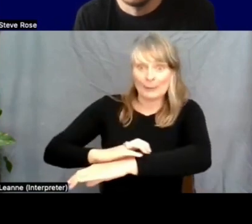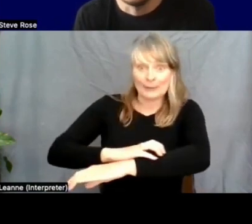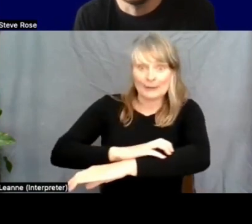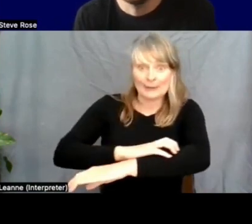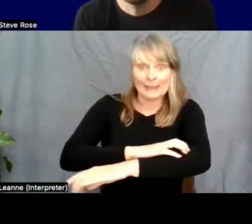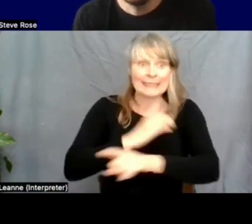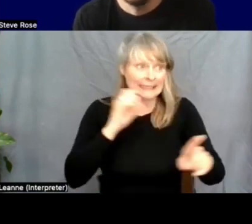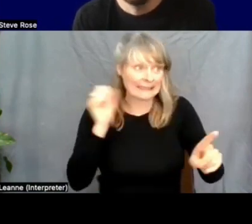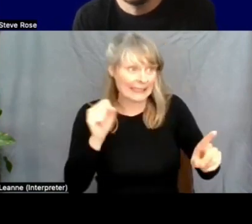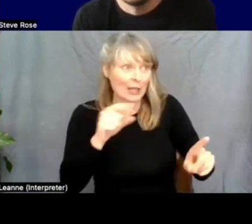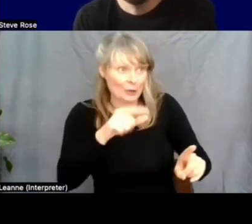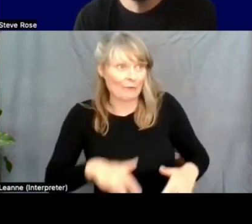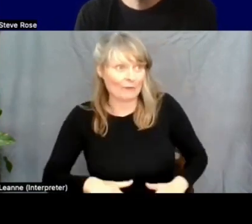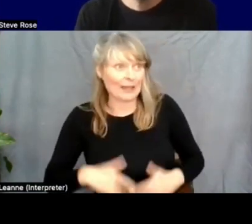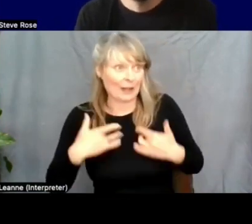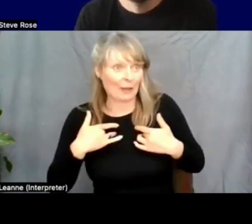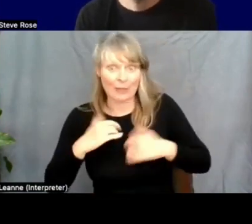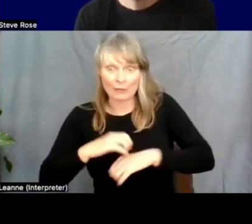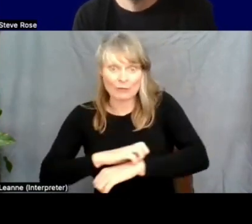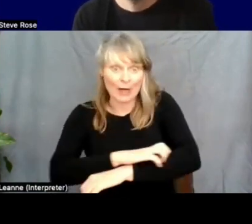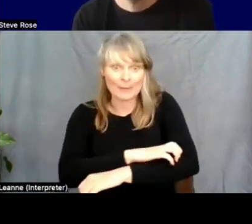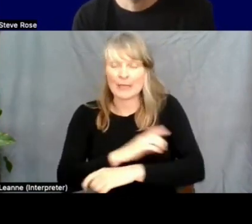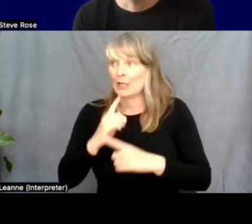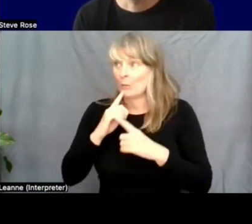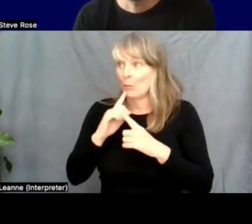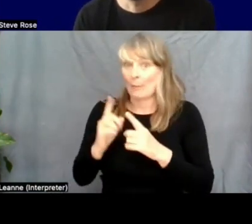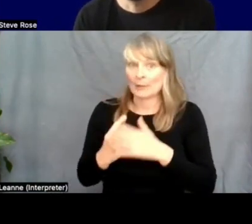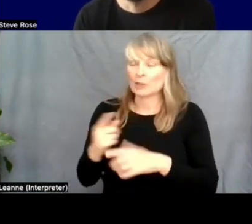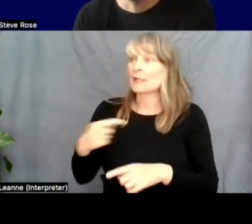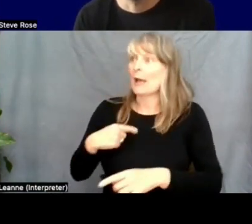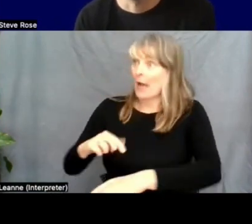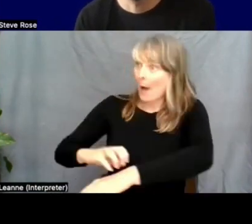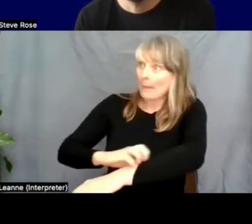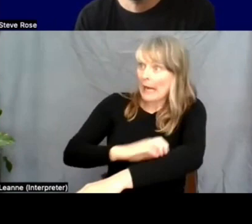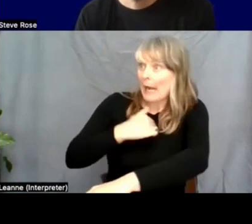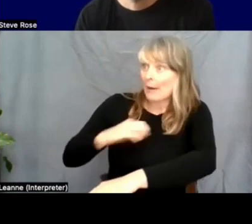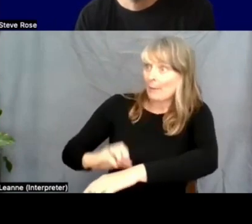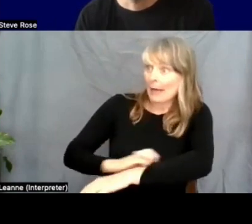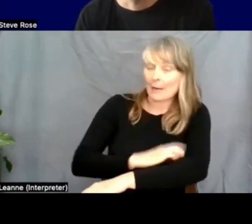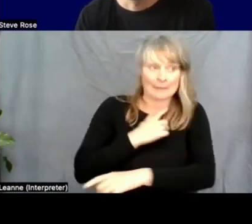it in your hand. What happened? She says it went up my arm. He says yes the crab went up your arm.